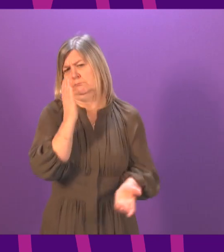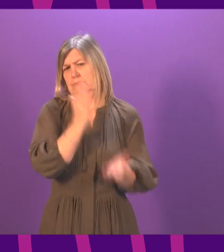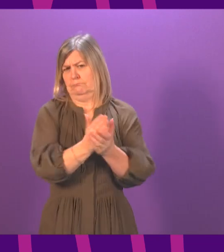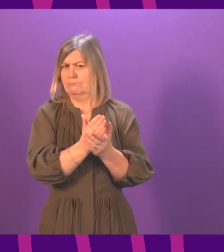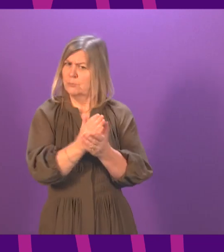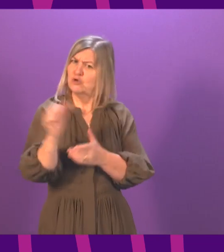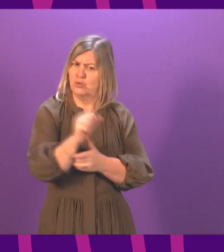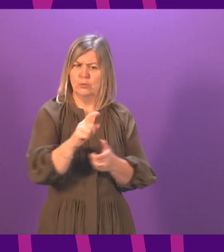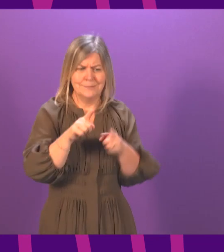issues relating to hospital appointments and Covid vaccinations that have been raised